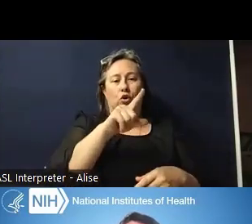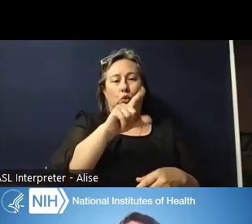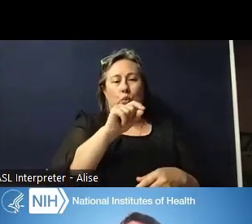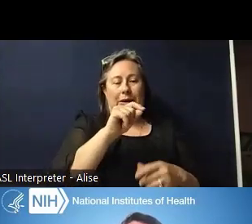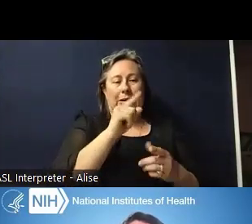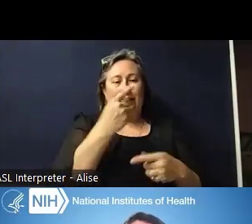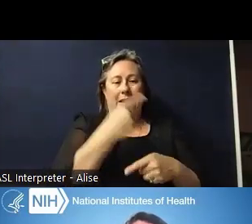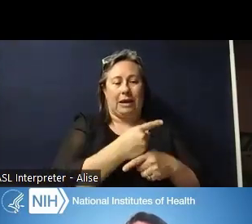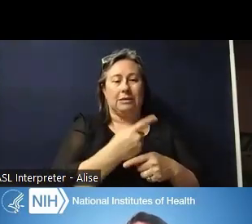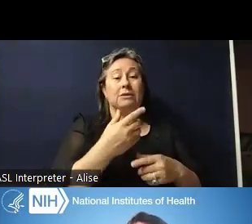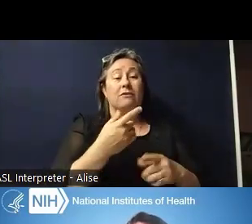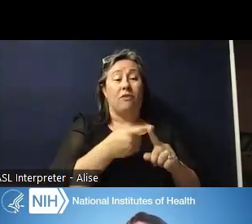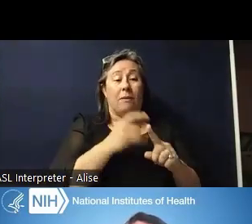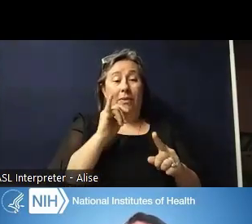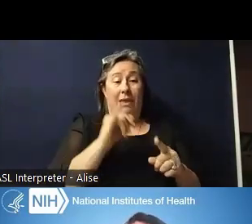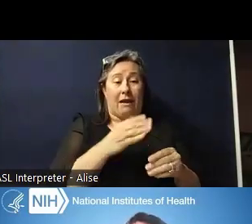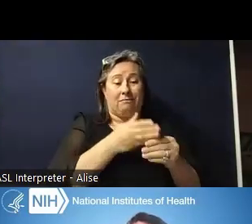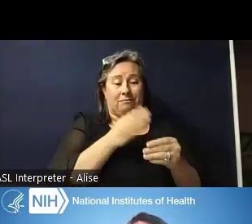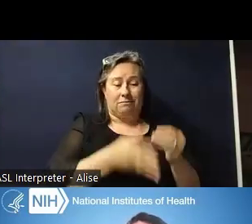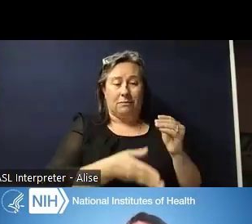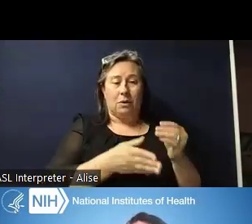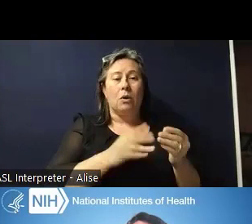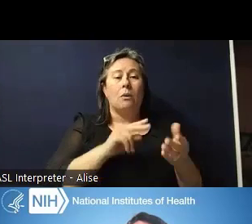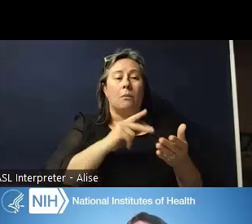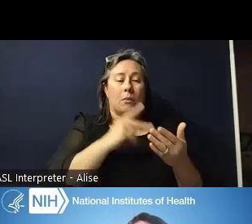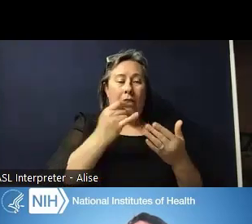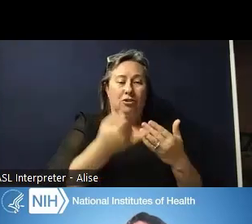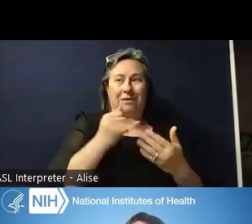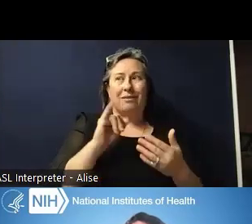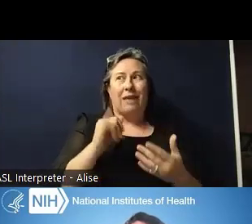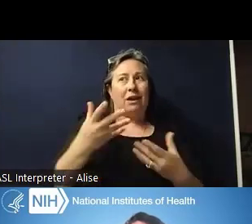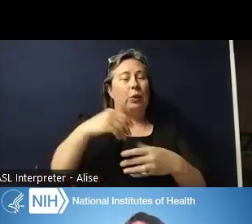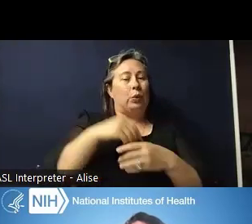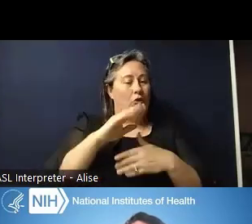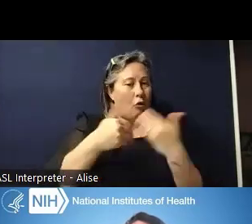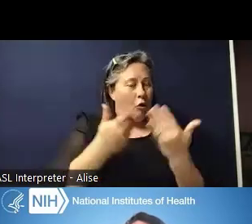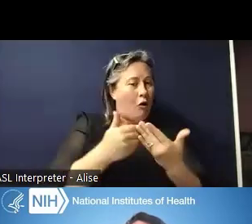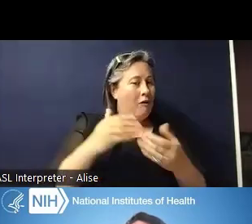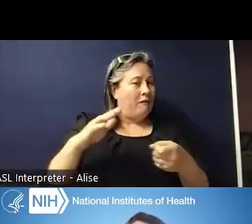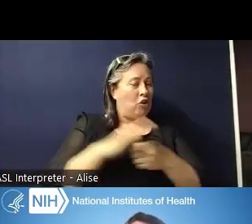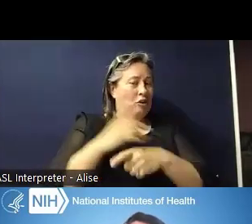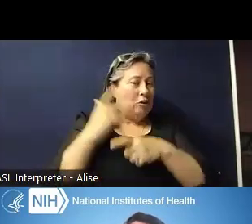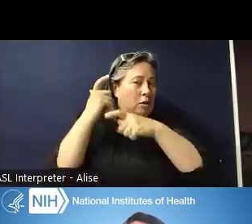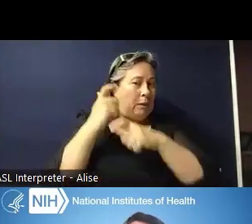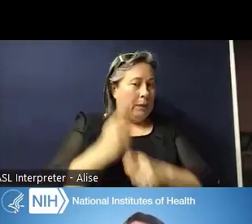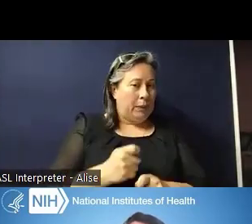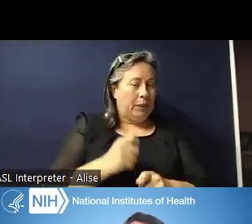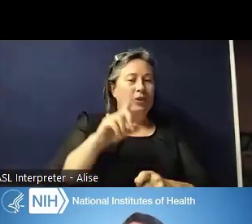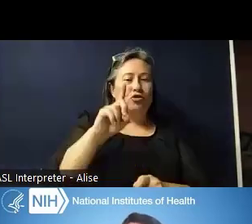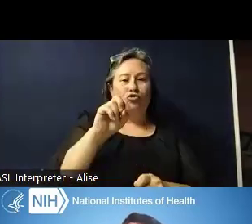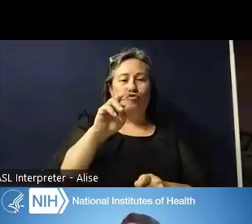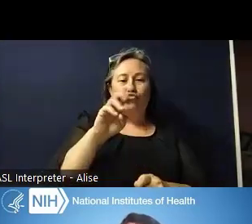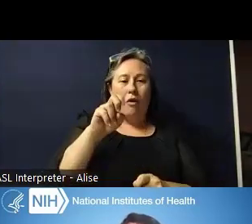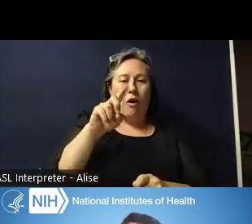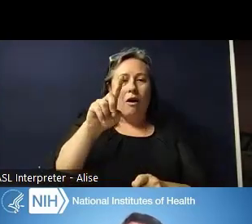and that includes all of the draw-downs and all of the reporting for your subaward agreements, so you need to make sure that you've set that expectation